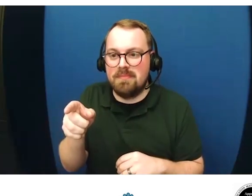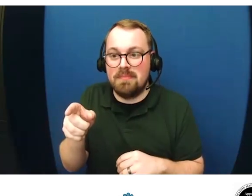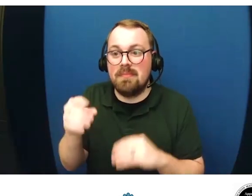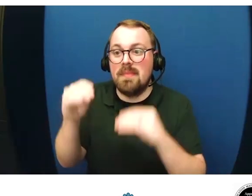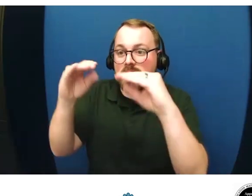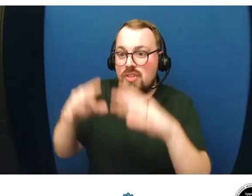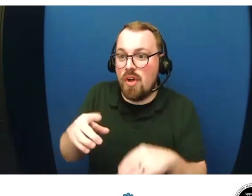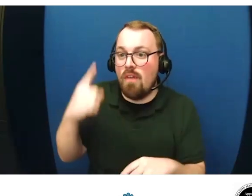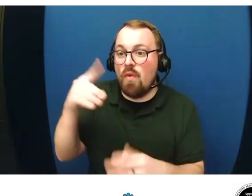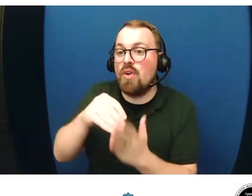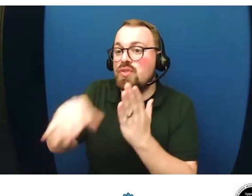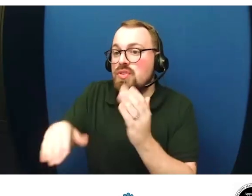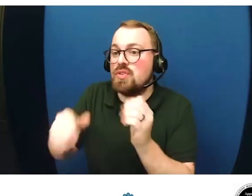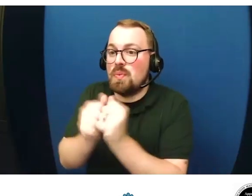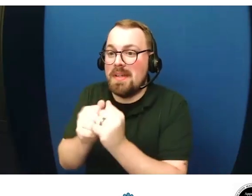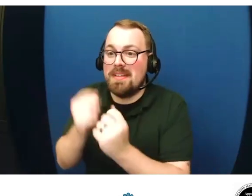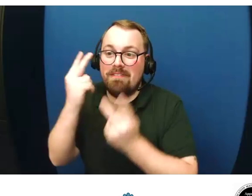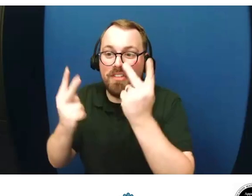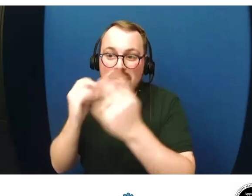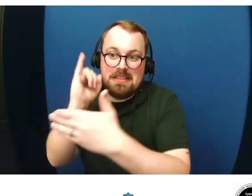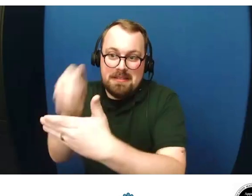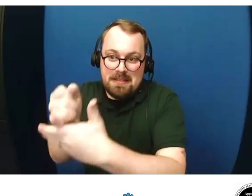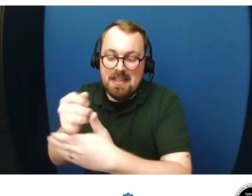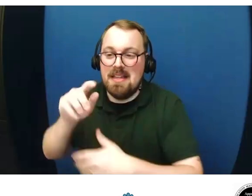Teacher for Students with Visual Impairments, the TSVI.